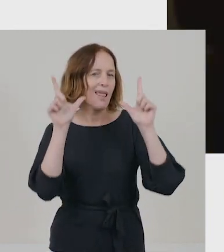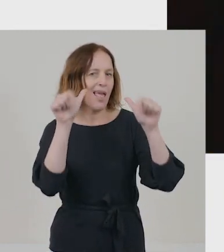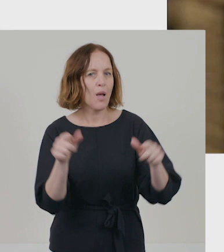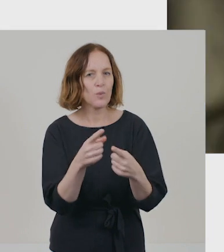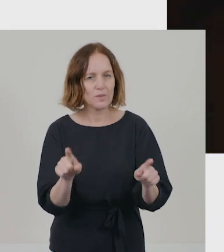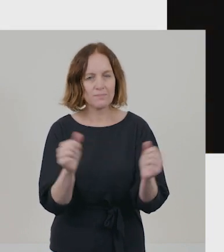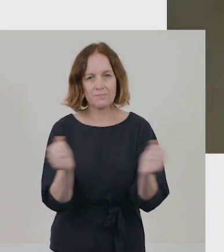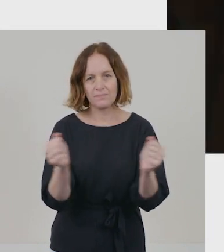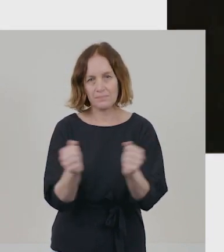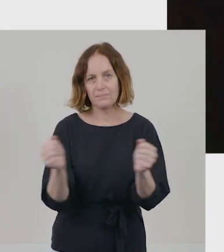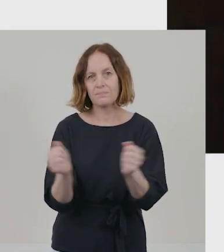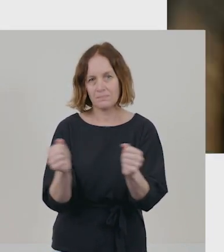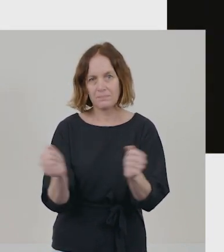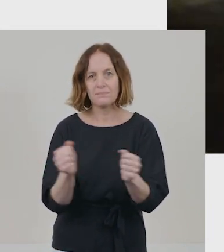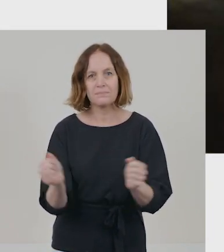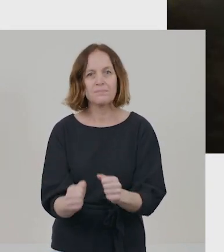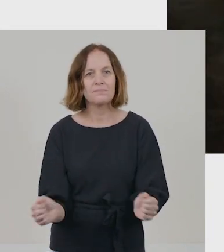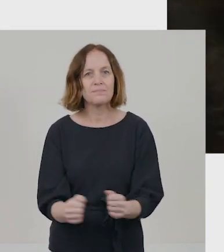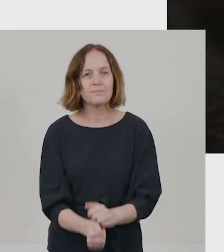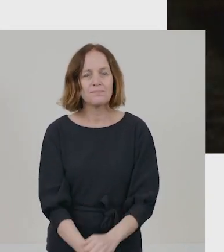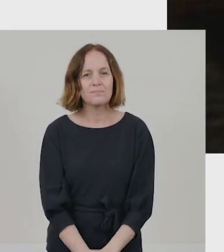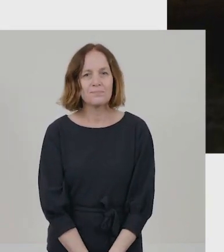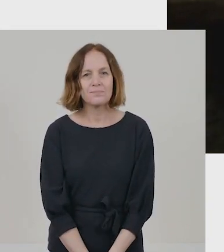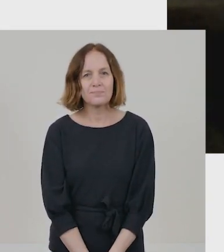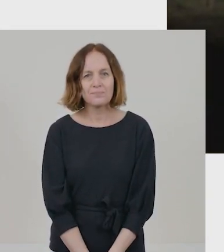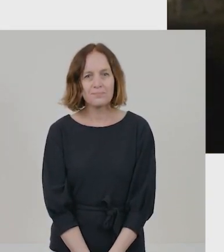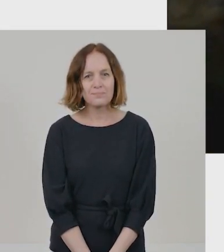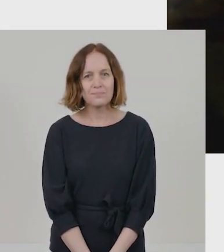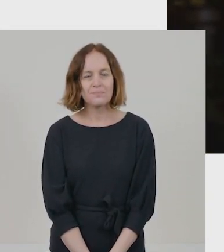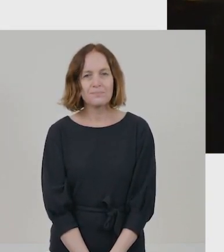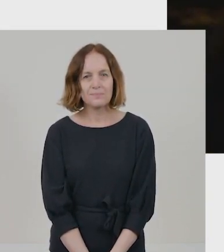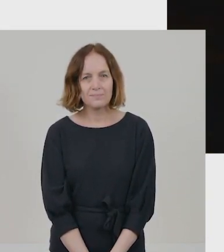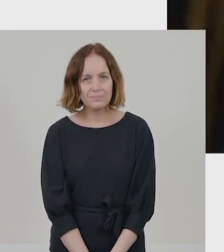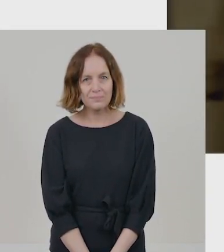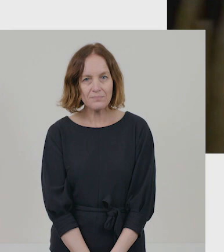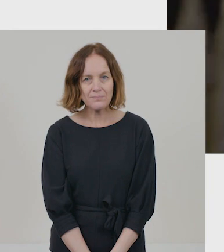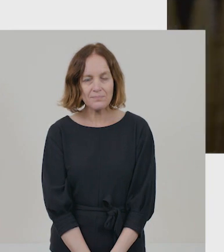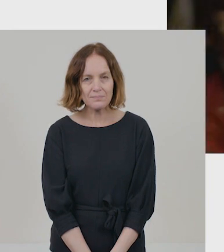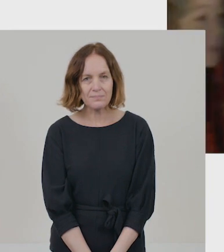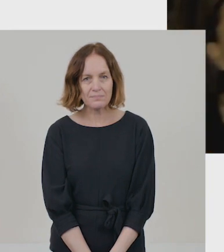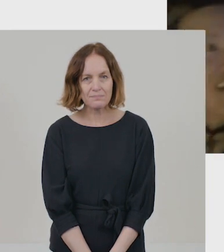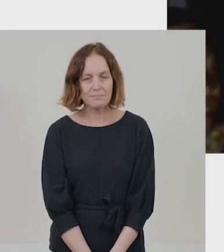Woop-woop!